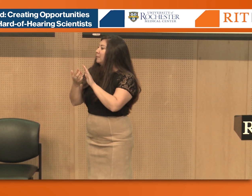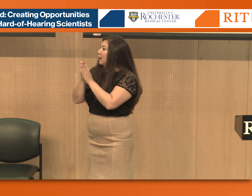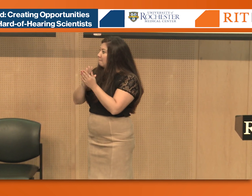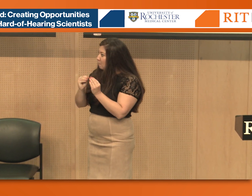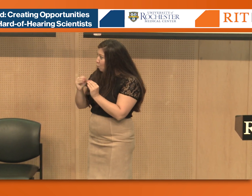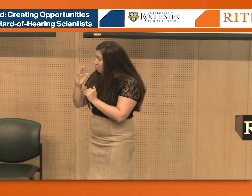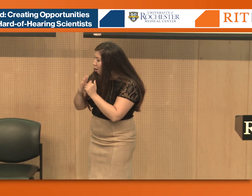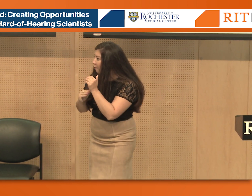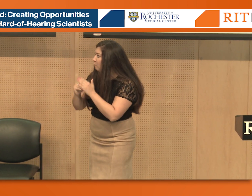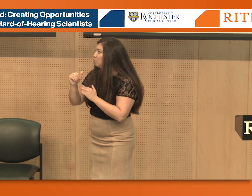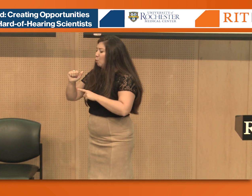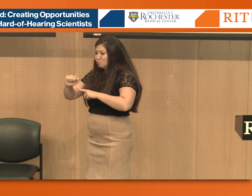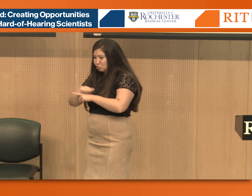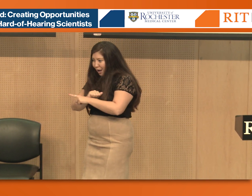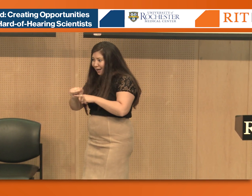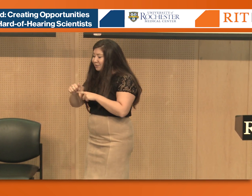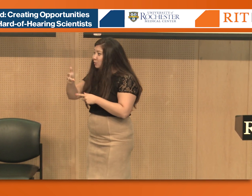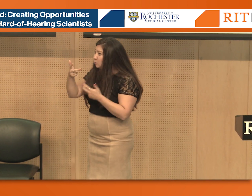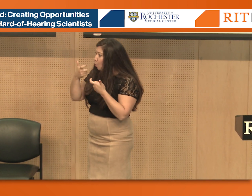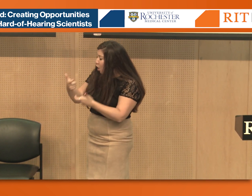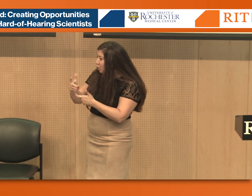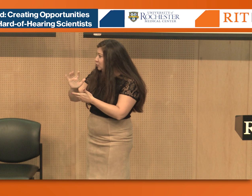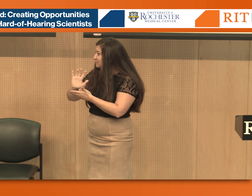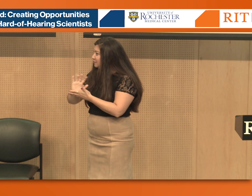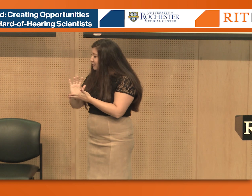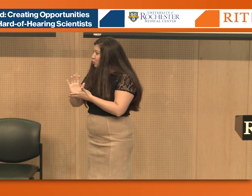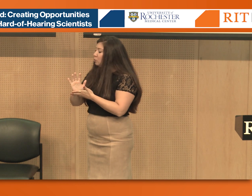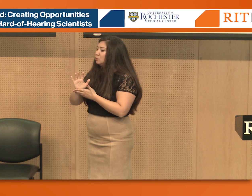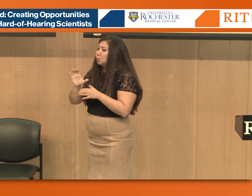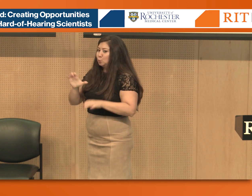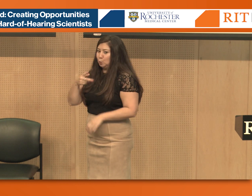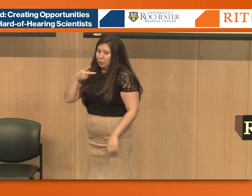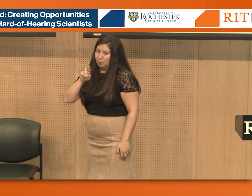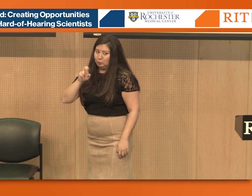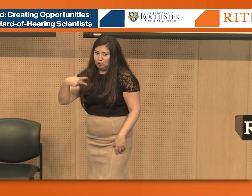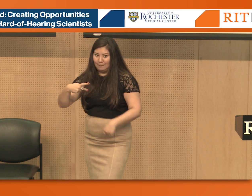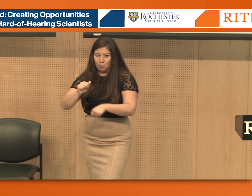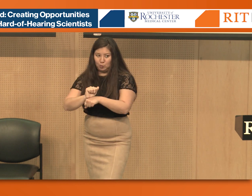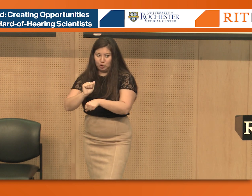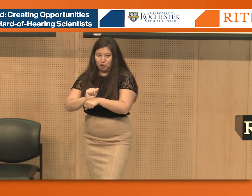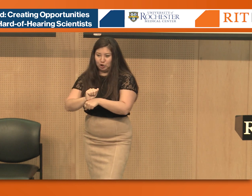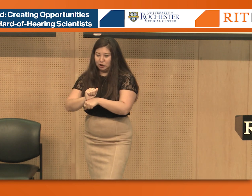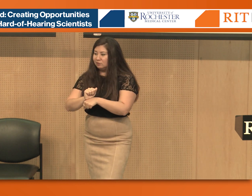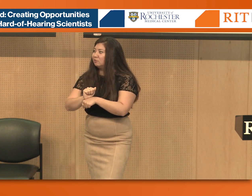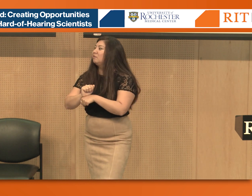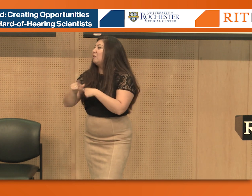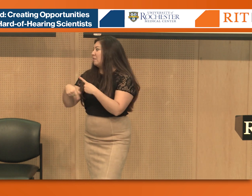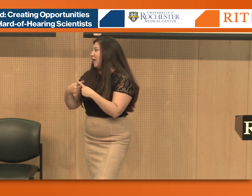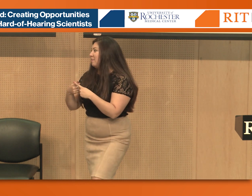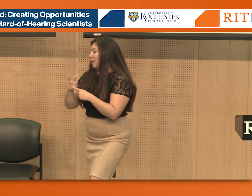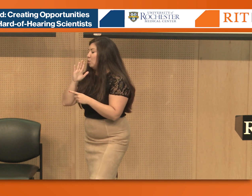should not accept a job if they don't have the knowledge. But there's also ways that interpreters